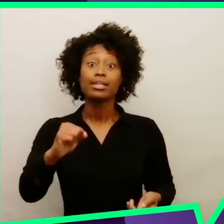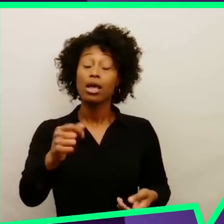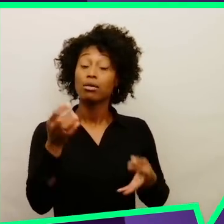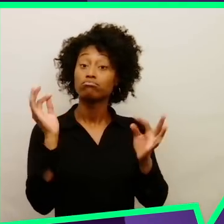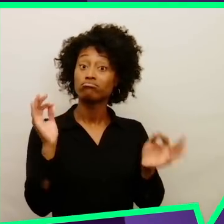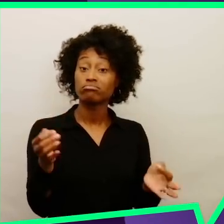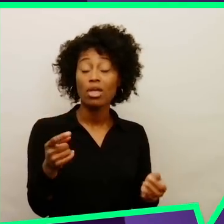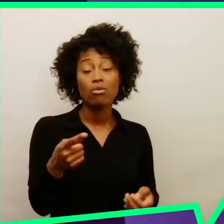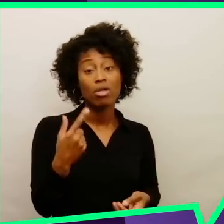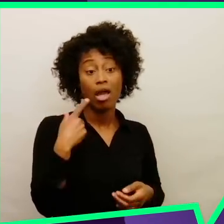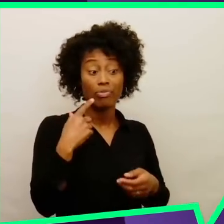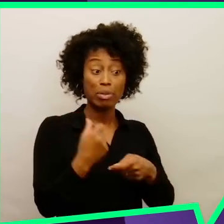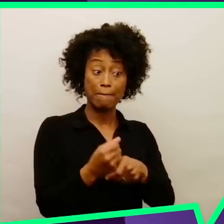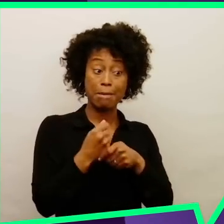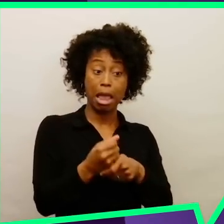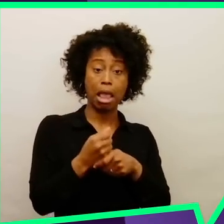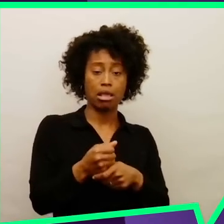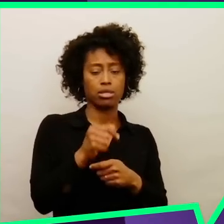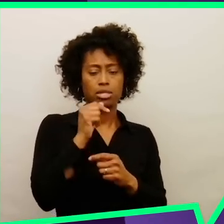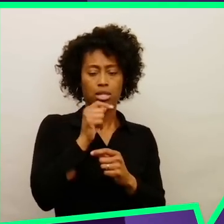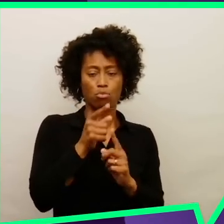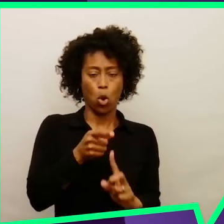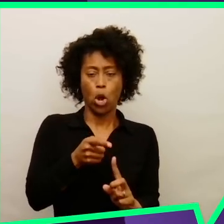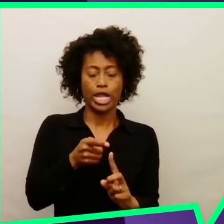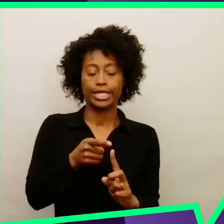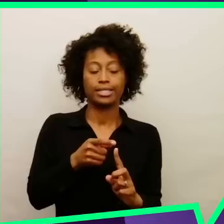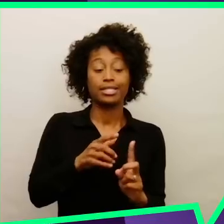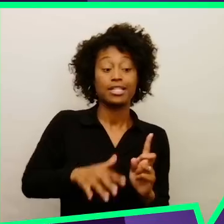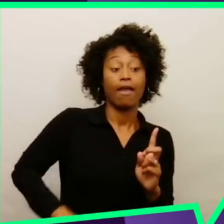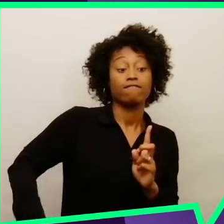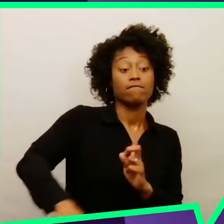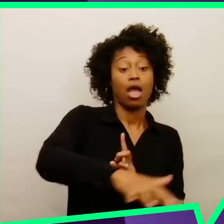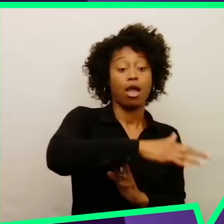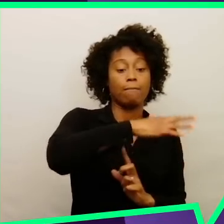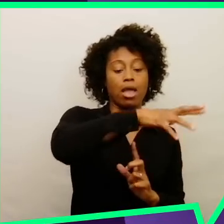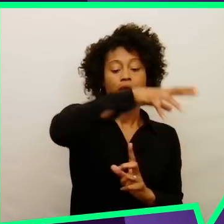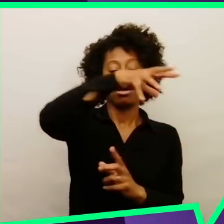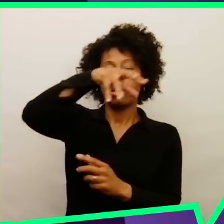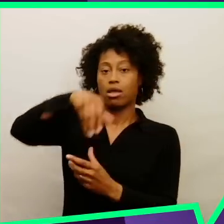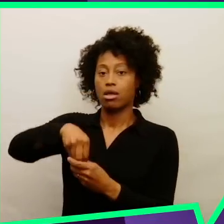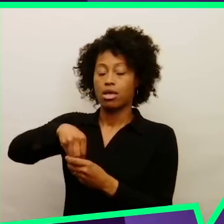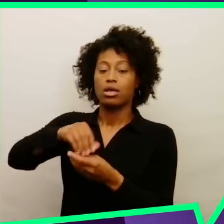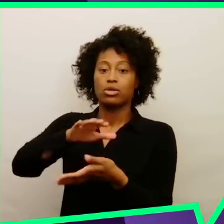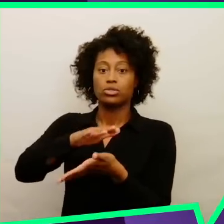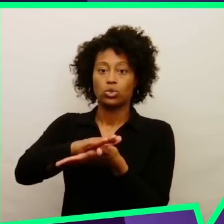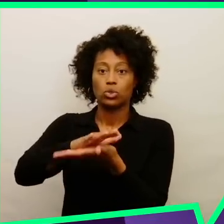It's about this entire environment of bringing that into schools, and into classrooms, and into the learning process.